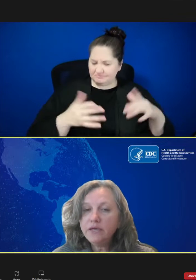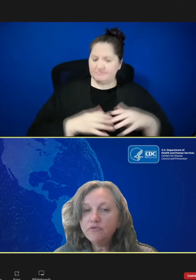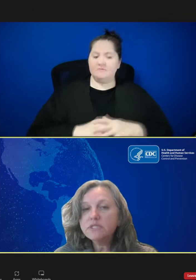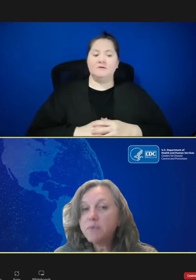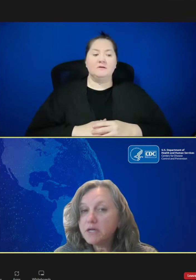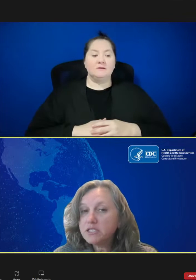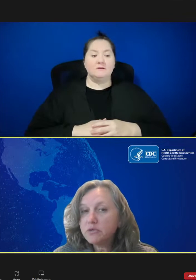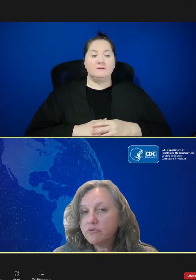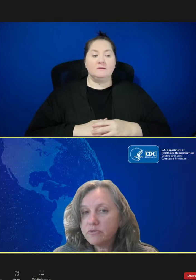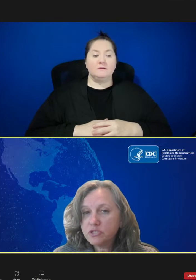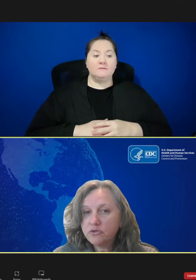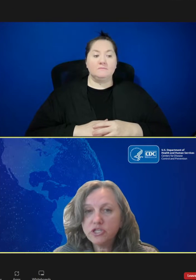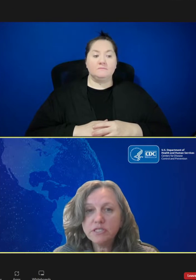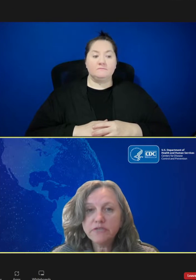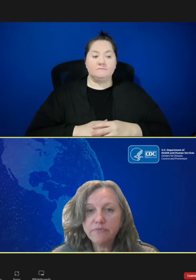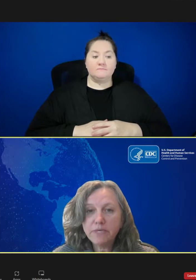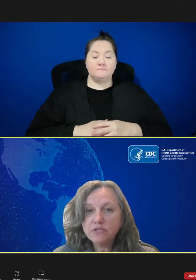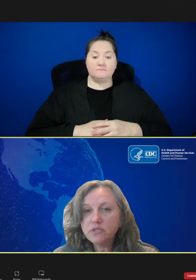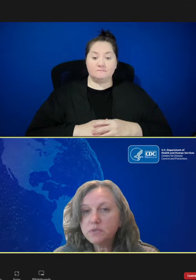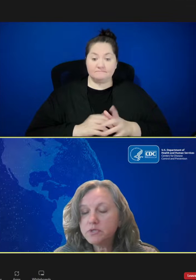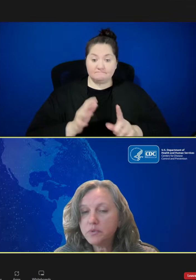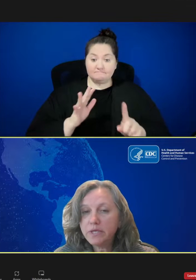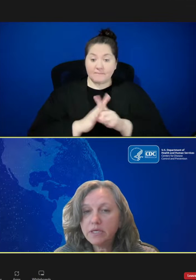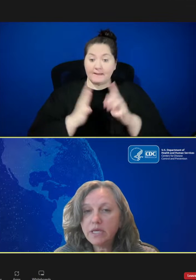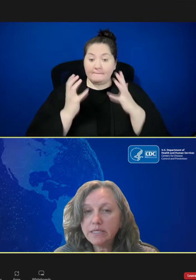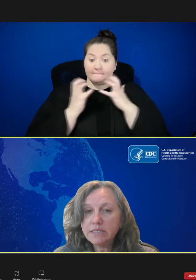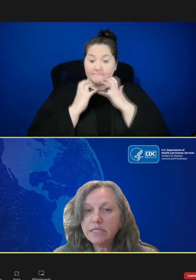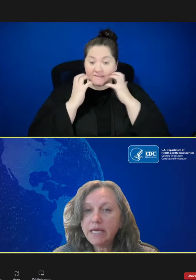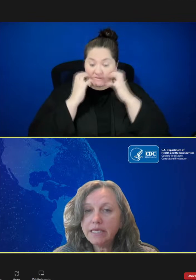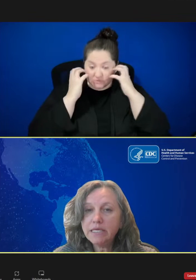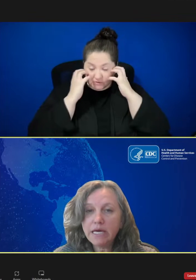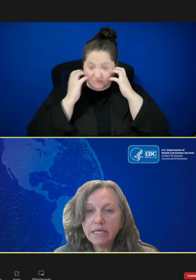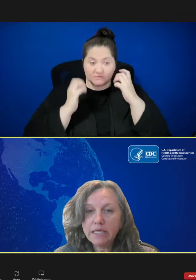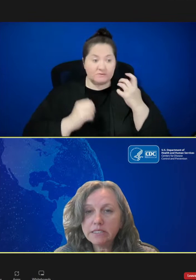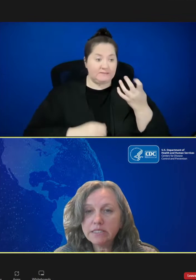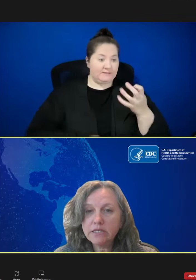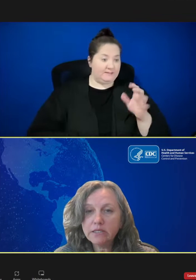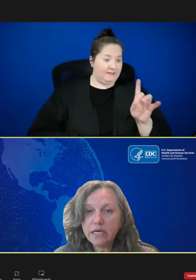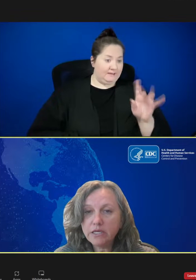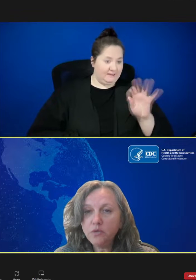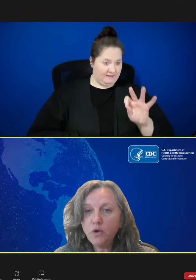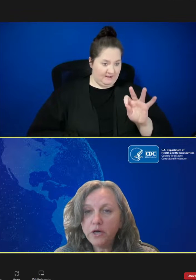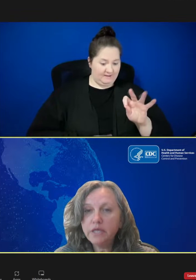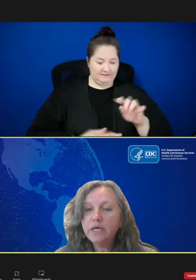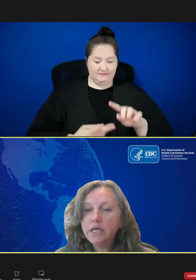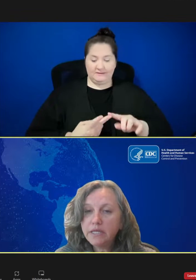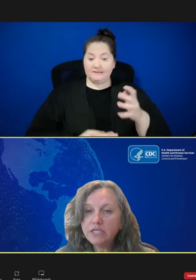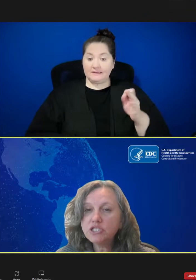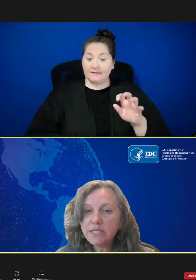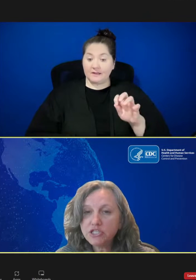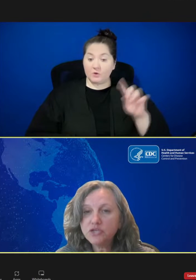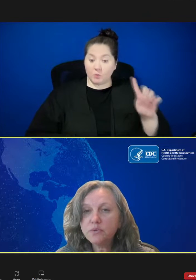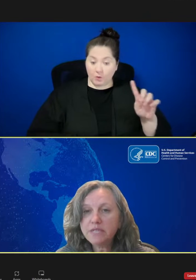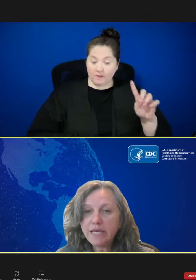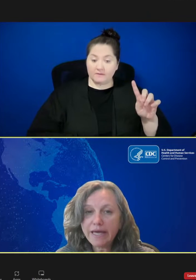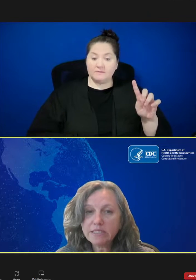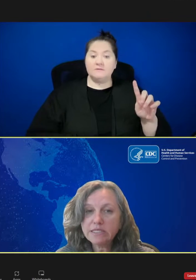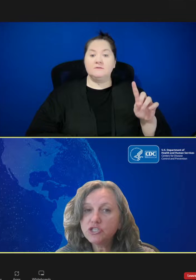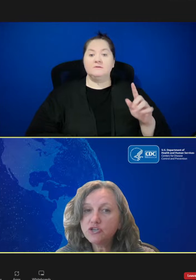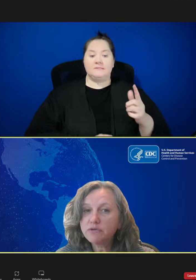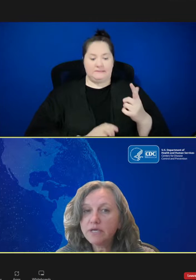in response to a resurgence of measles between 1989 and 1991, legislation was enacted to create